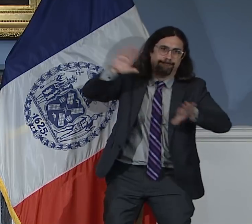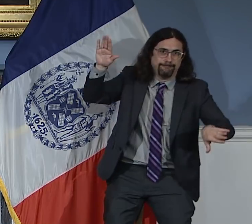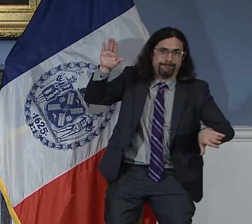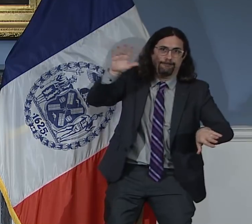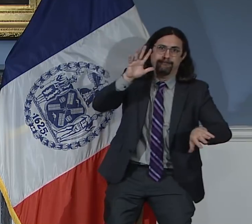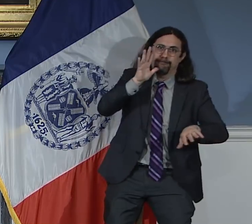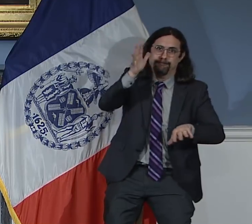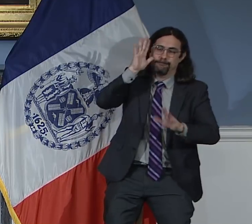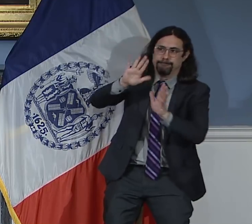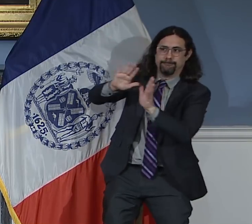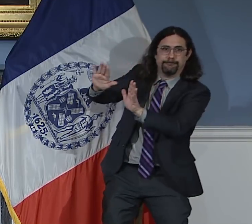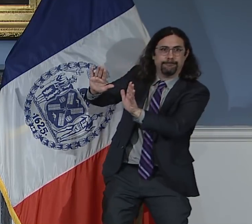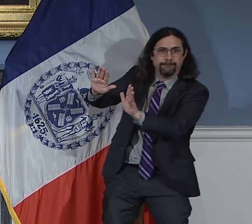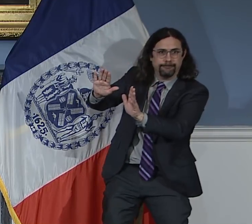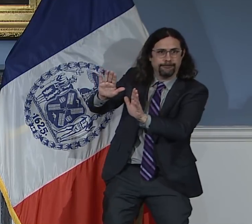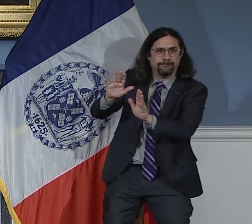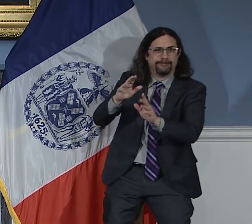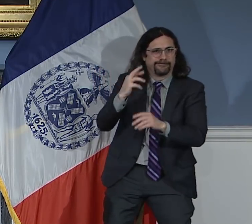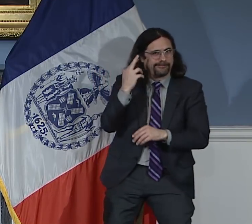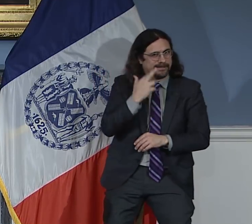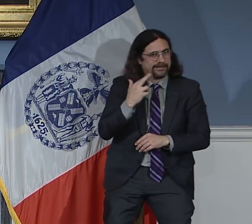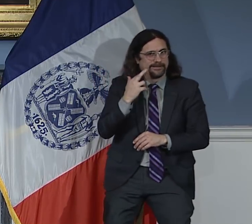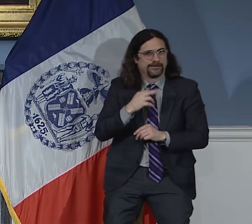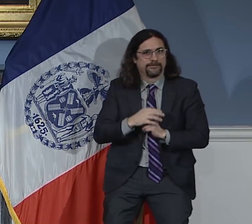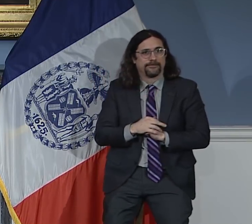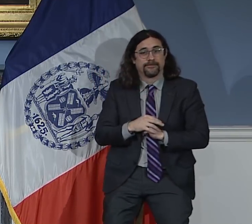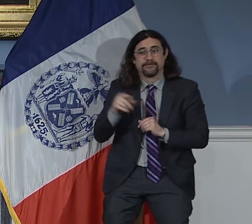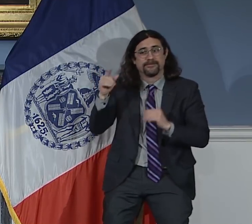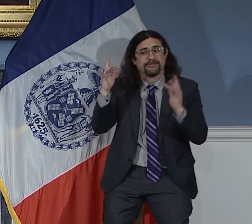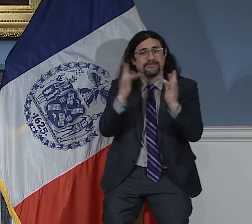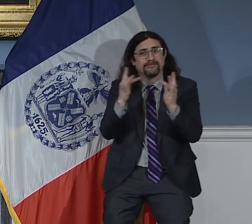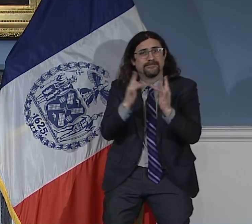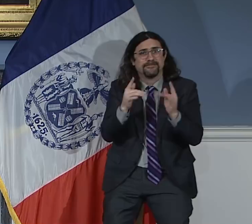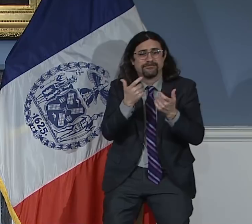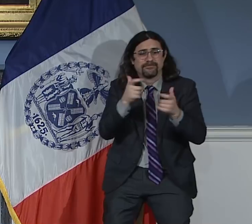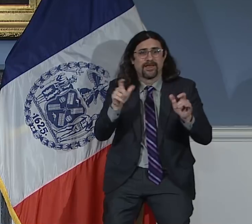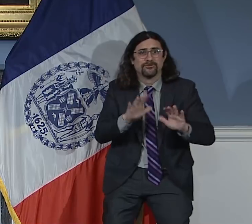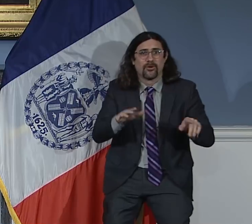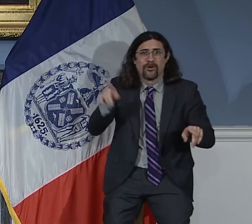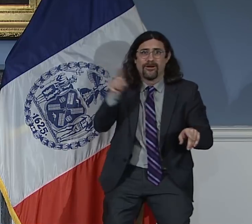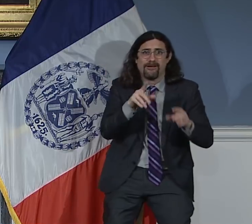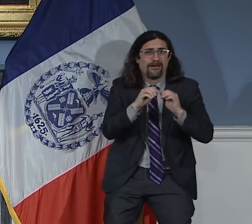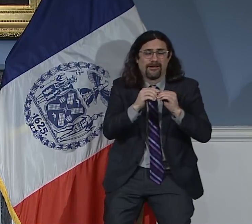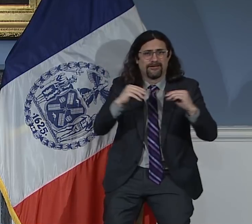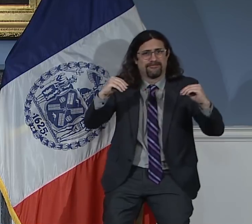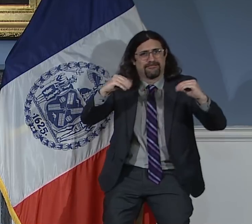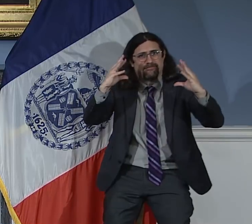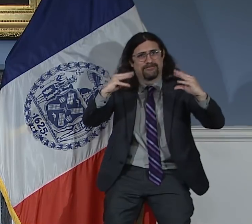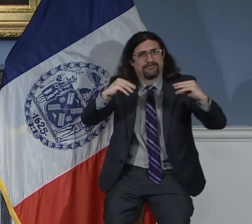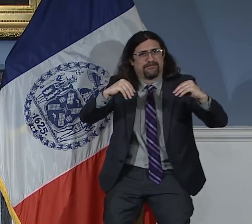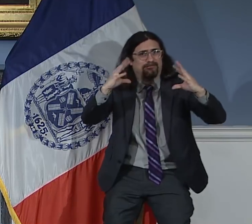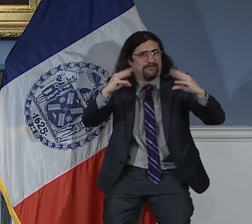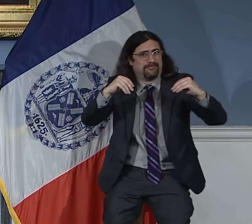RISK. IT'S TIME FOR GETTING TONHE PHONE TO YOUR LOVED ONES. IT'TIS ME FOR GETTING ON